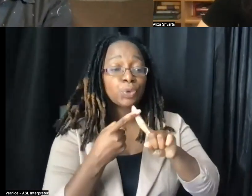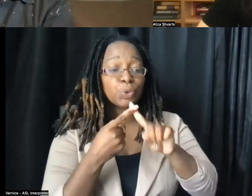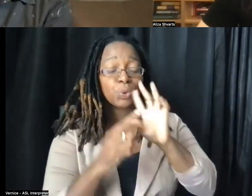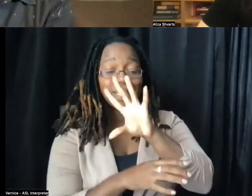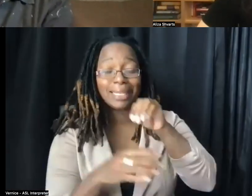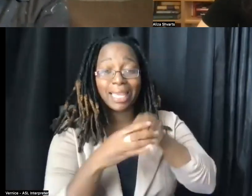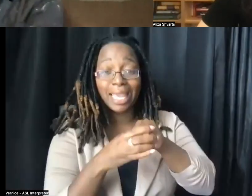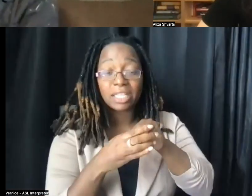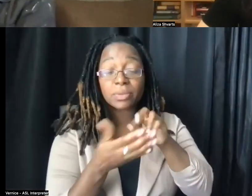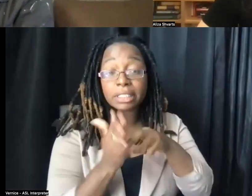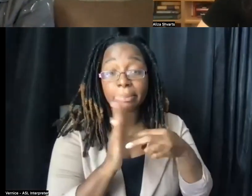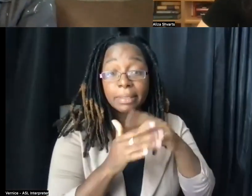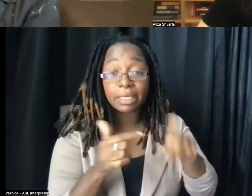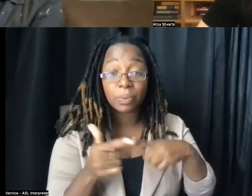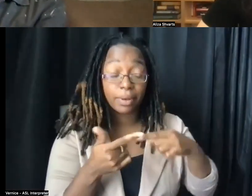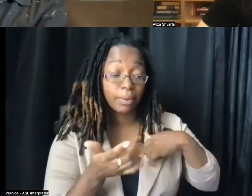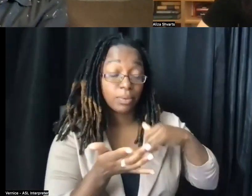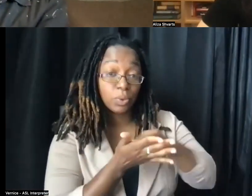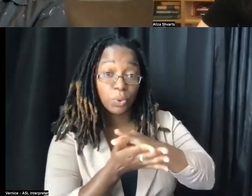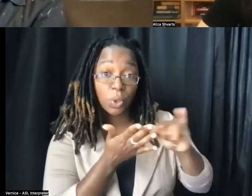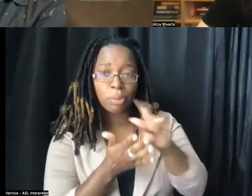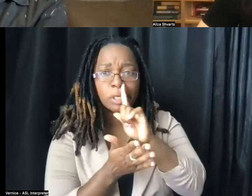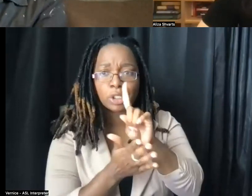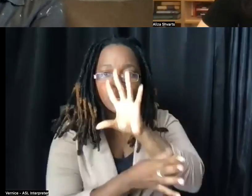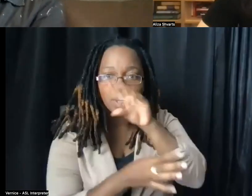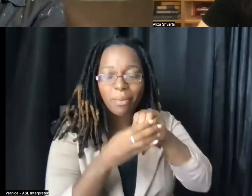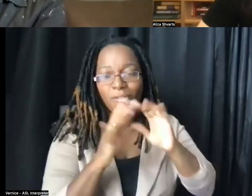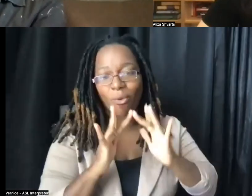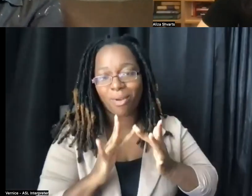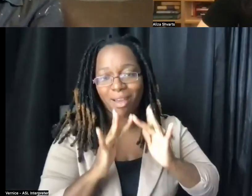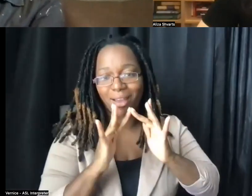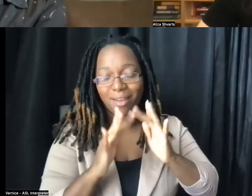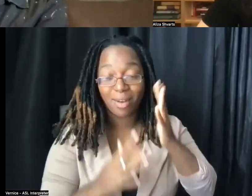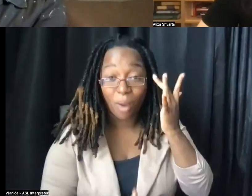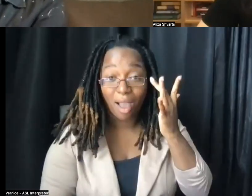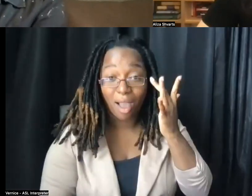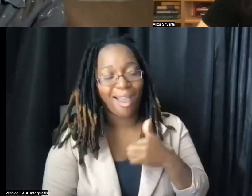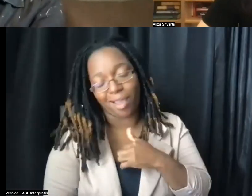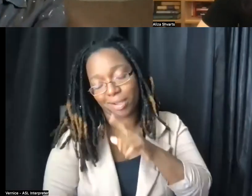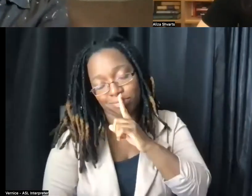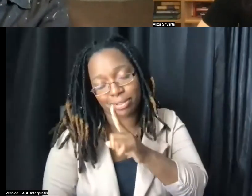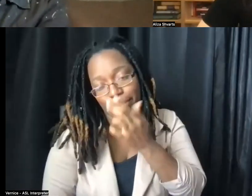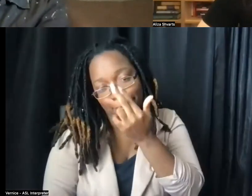for me that meant being online, right? Specifically